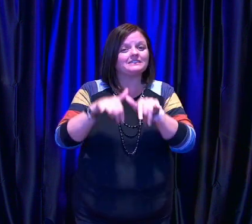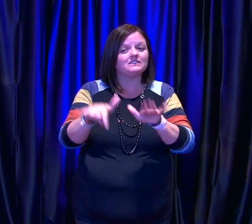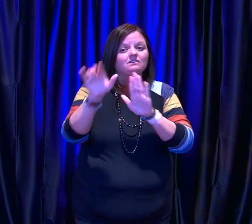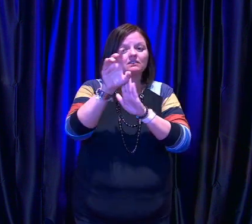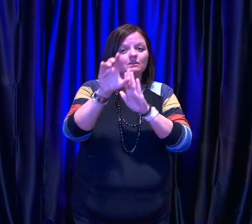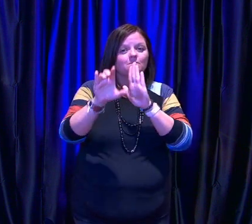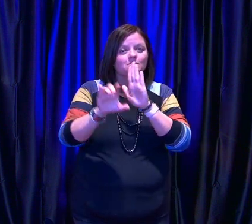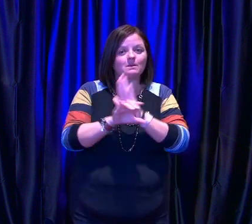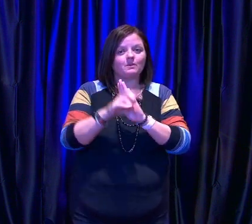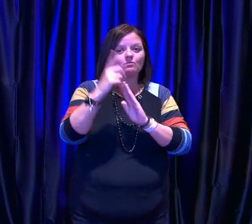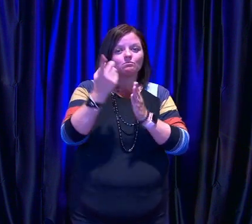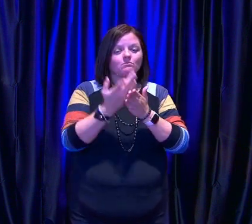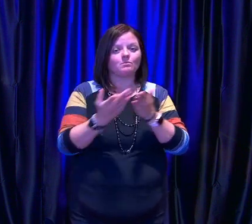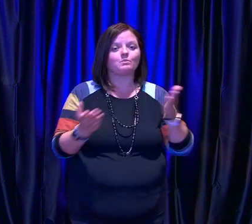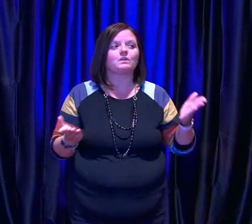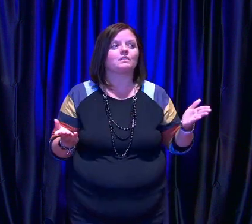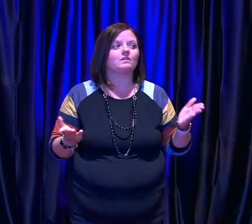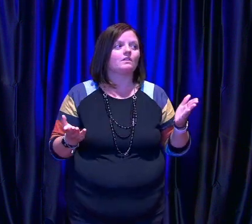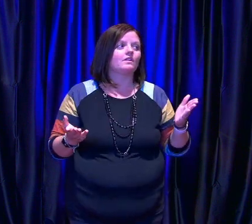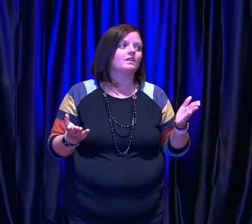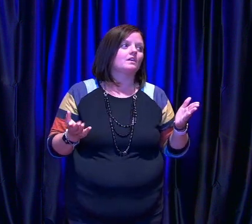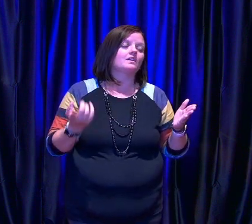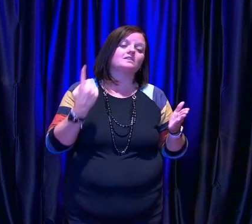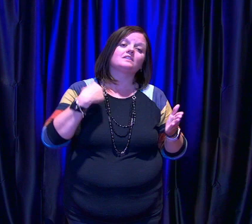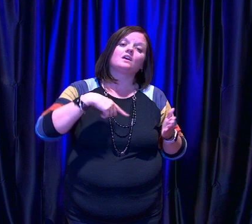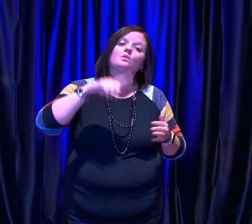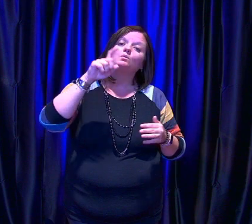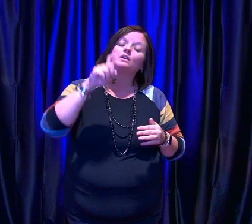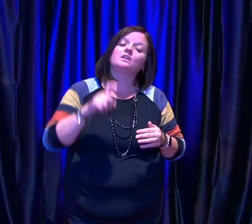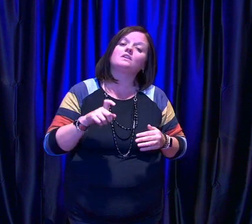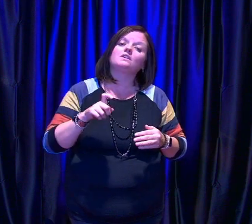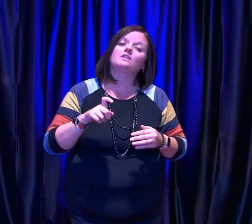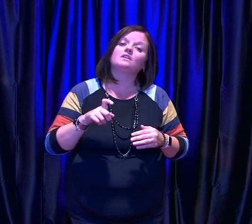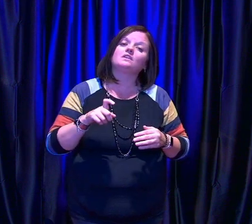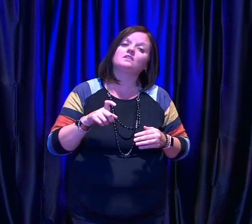one of the things that we need to remember